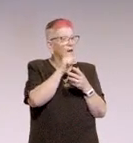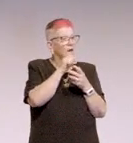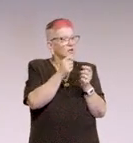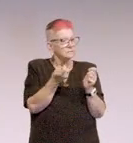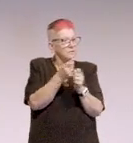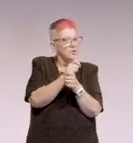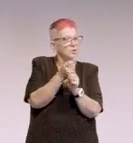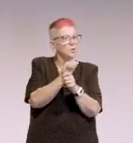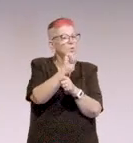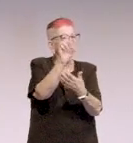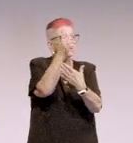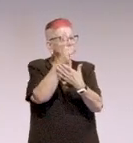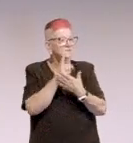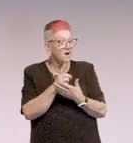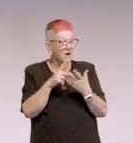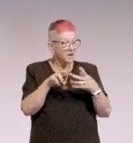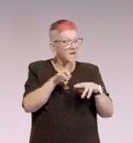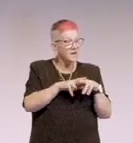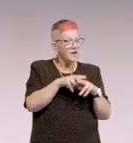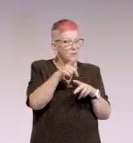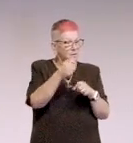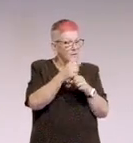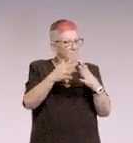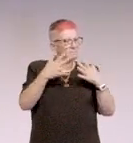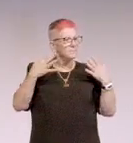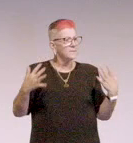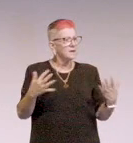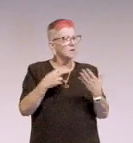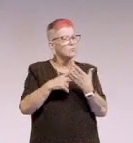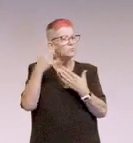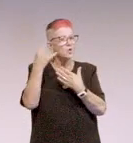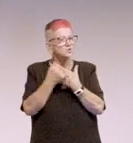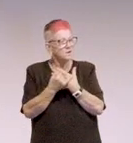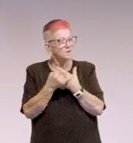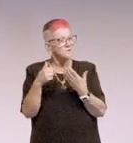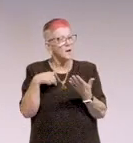So, if you are working on any big project, I'm sure you will be using